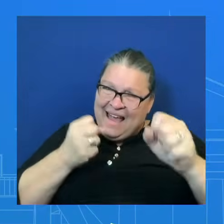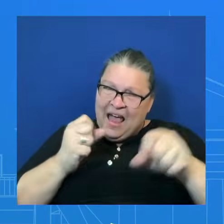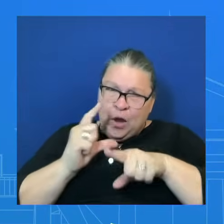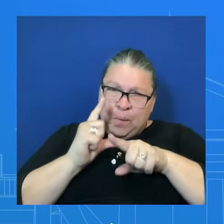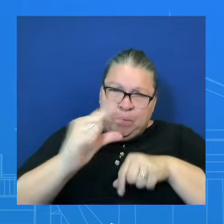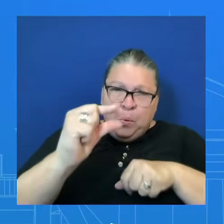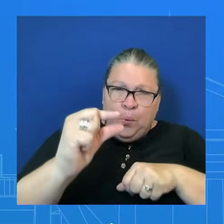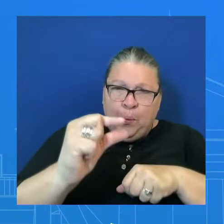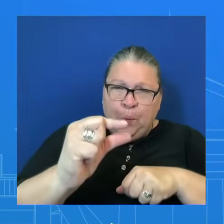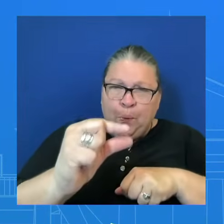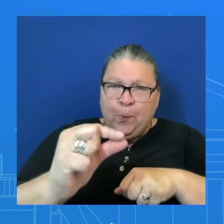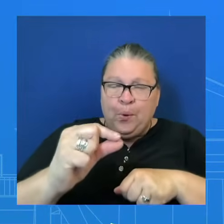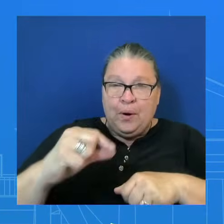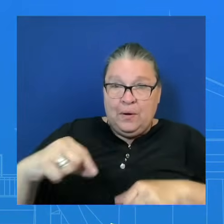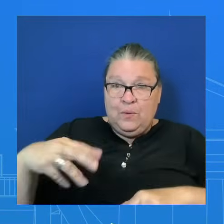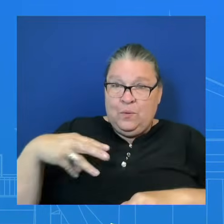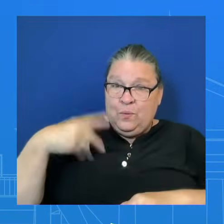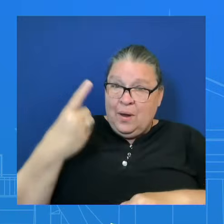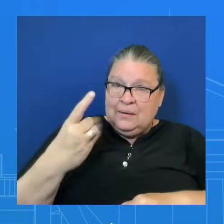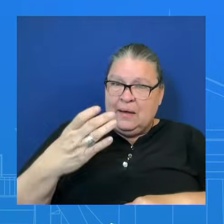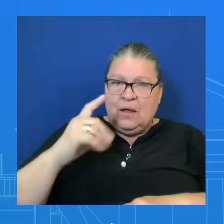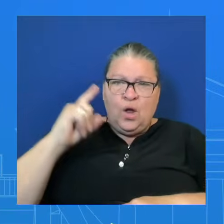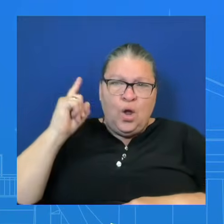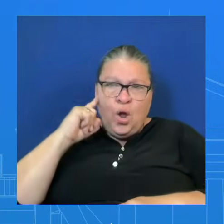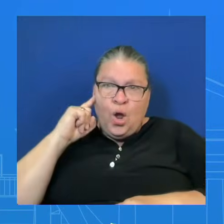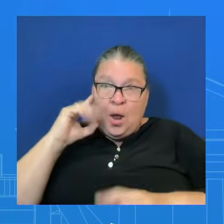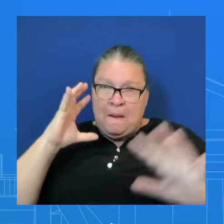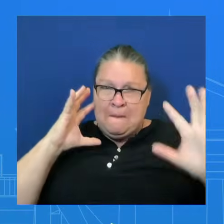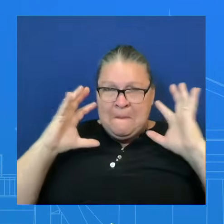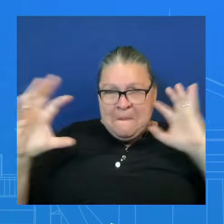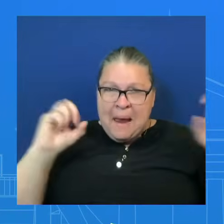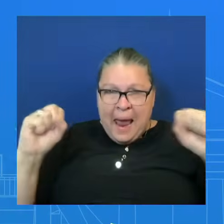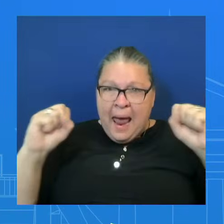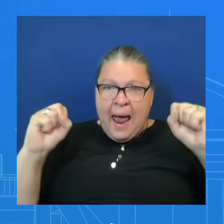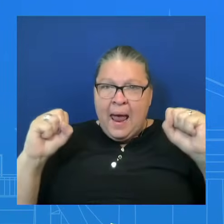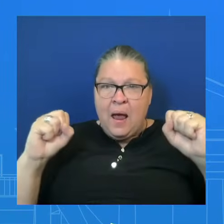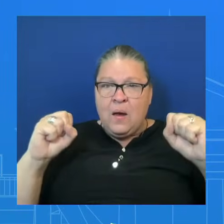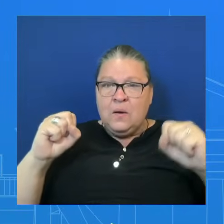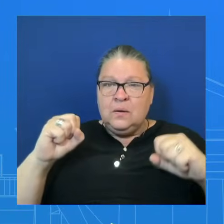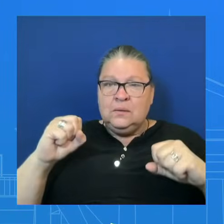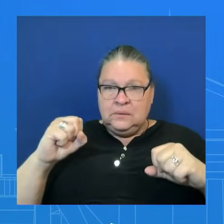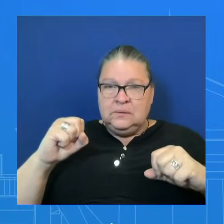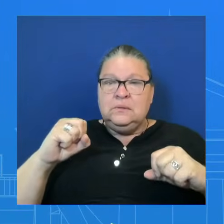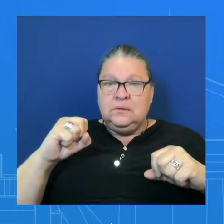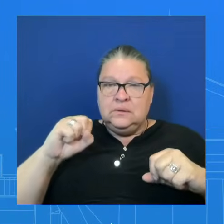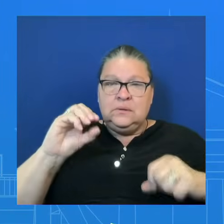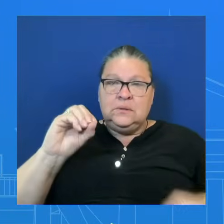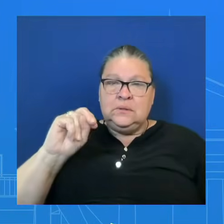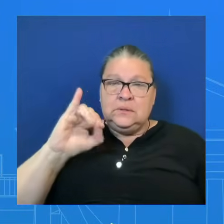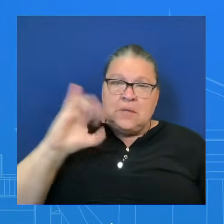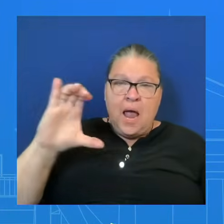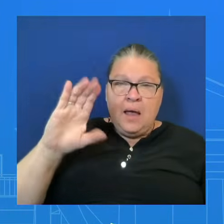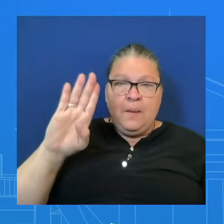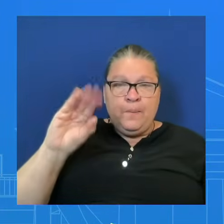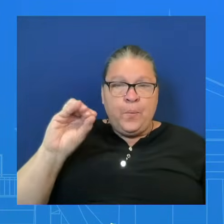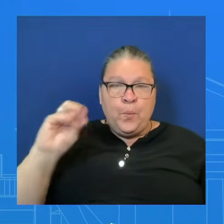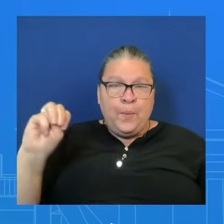to get up to speed to get --to get to the -- to the aircraft in question. When they did, they did exactly what they're supposed to do: